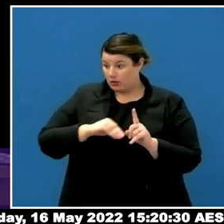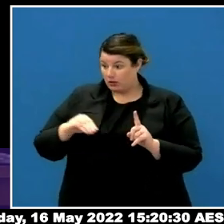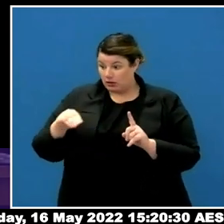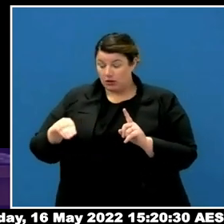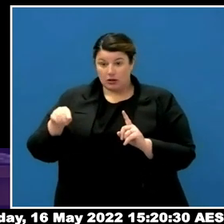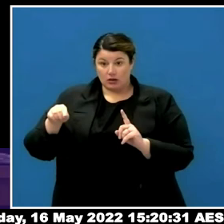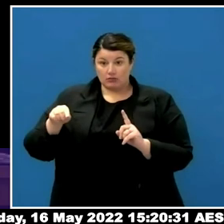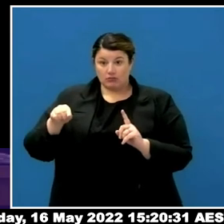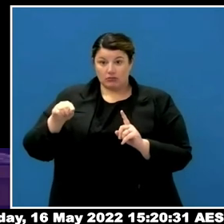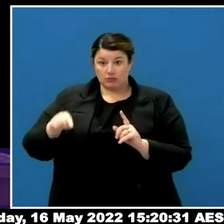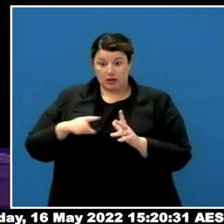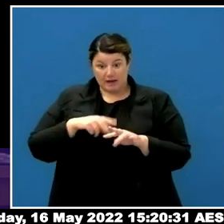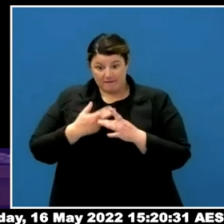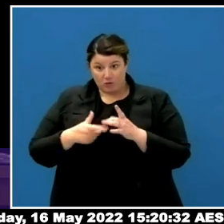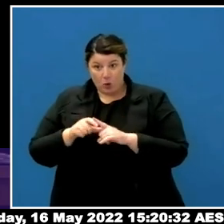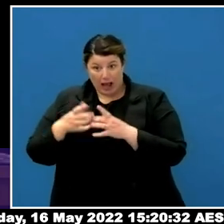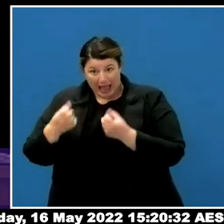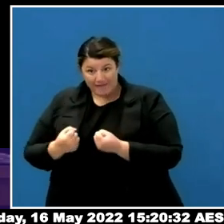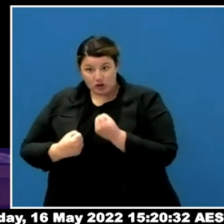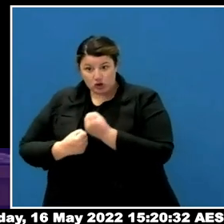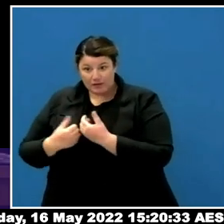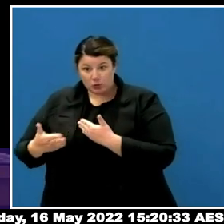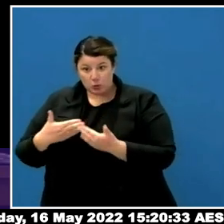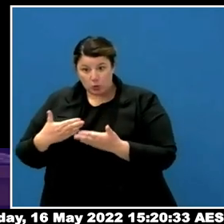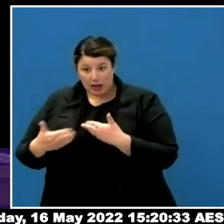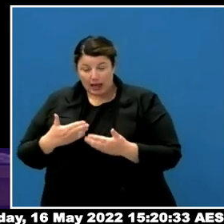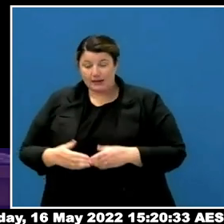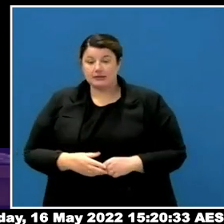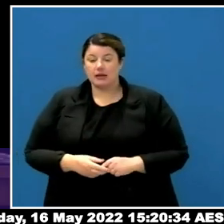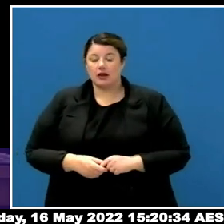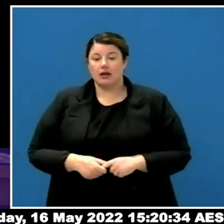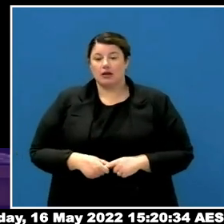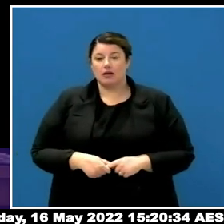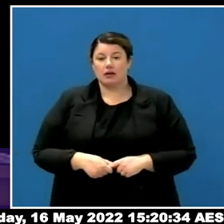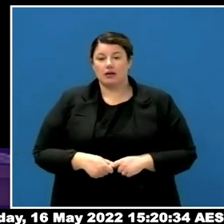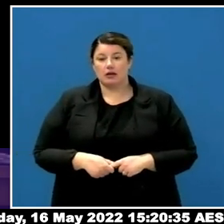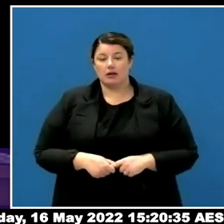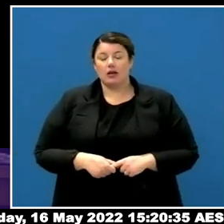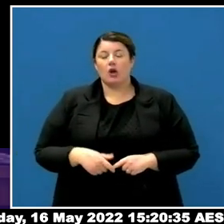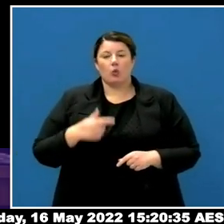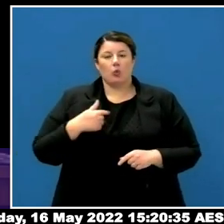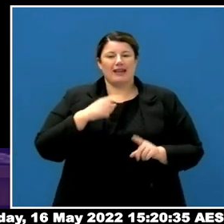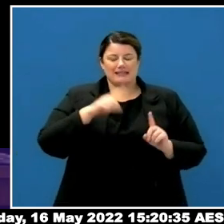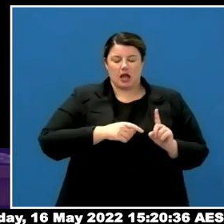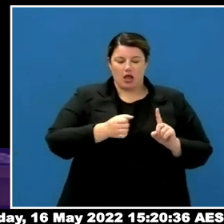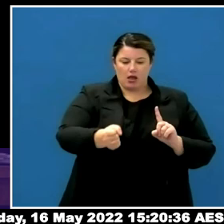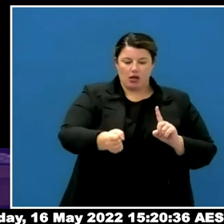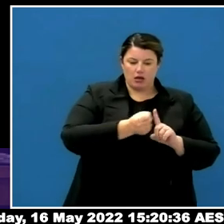We were - we accessed a Support Coordinator in